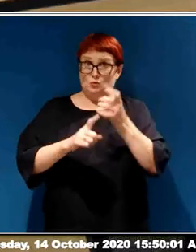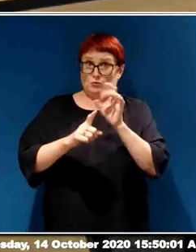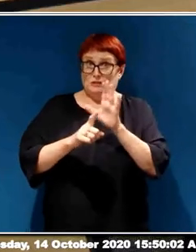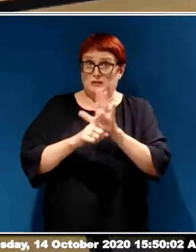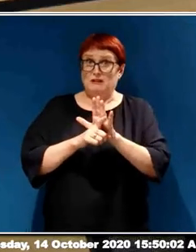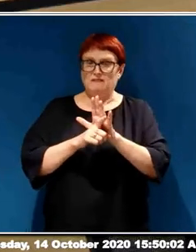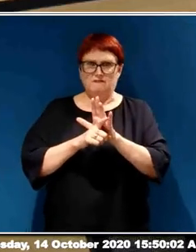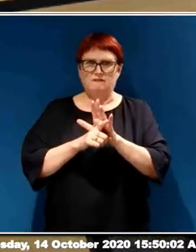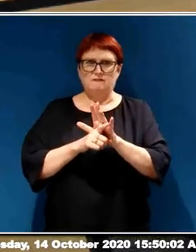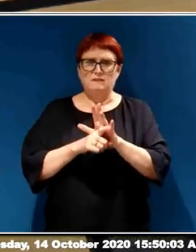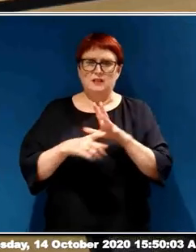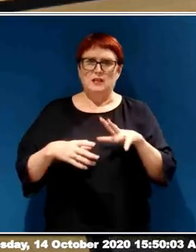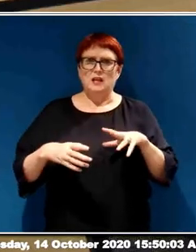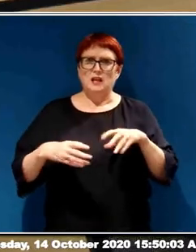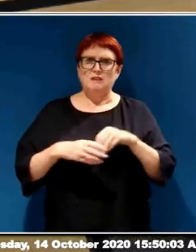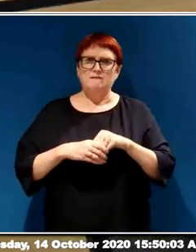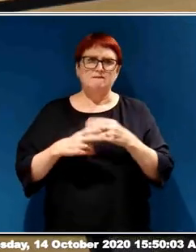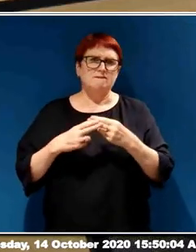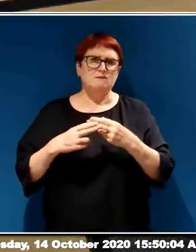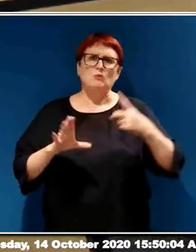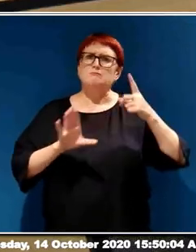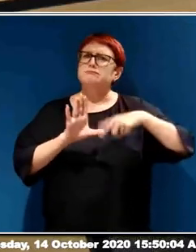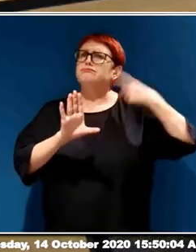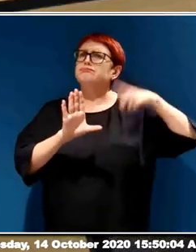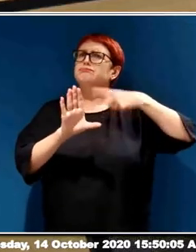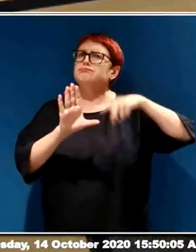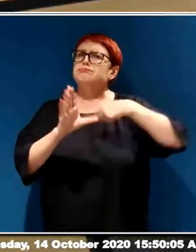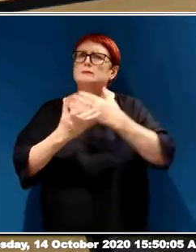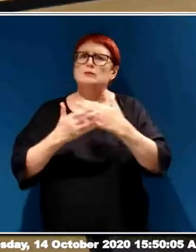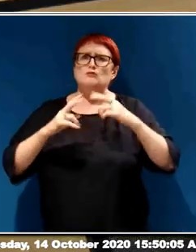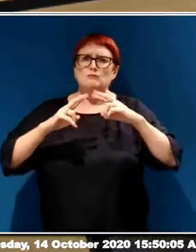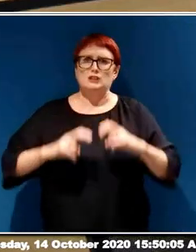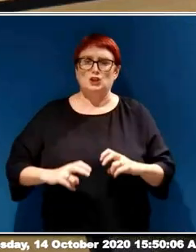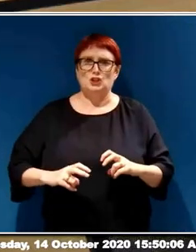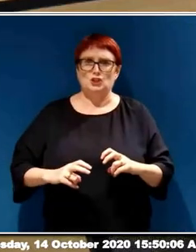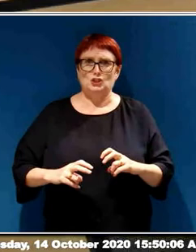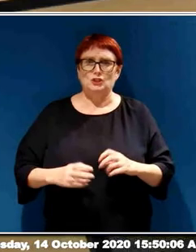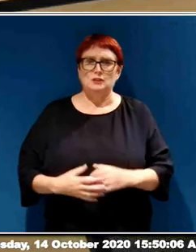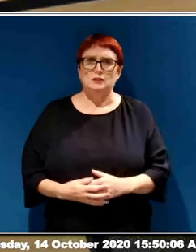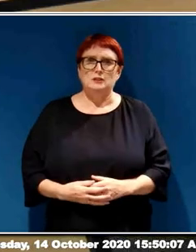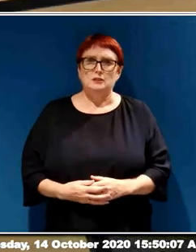research in the area and have gone looking for data.